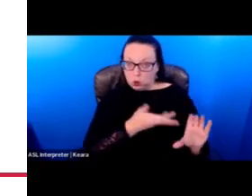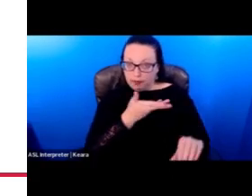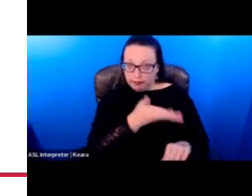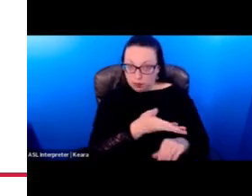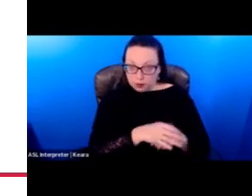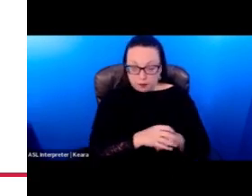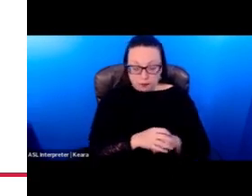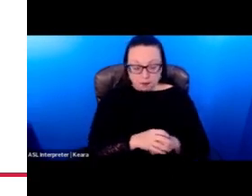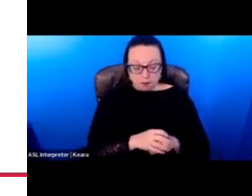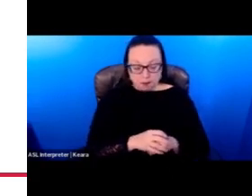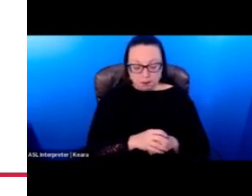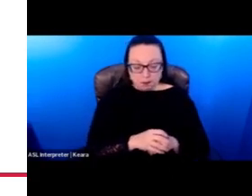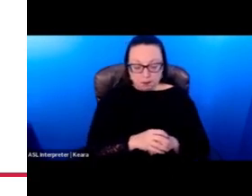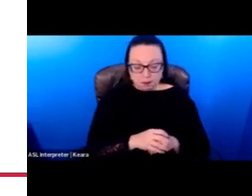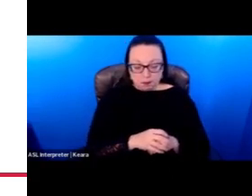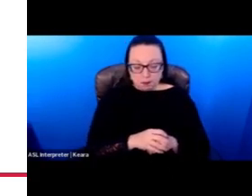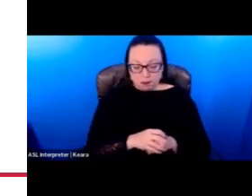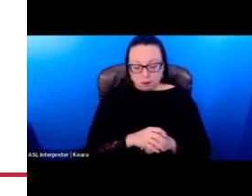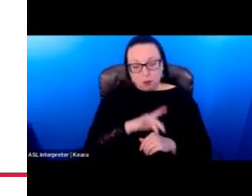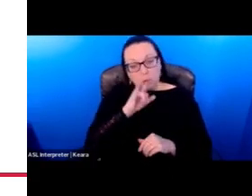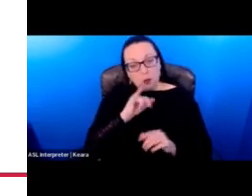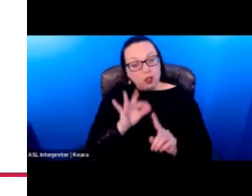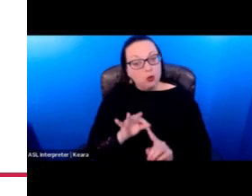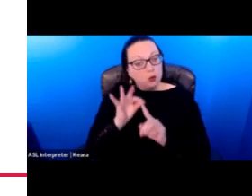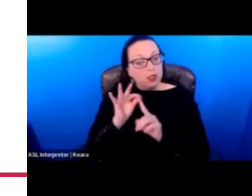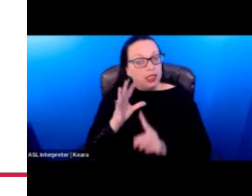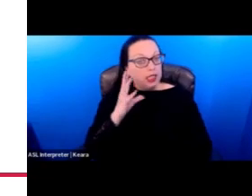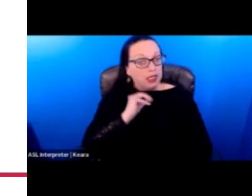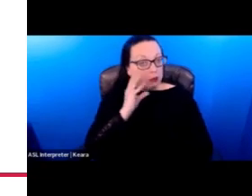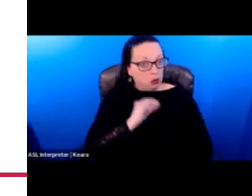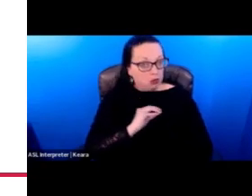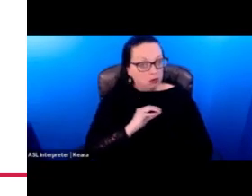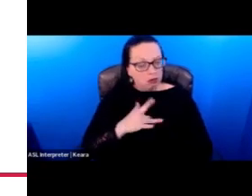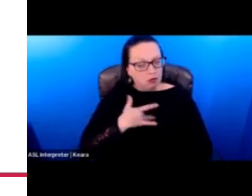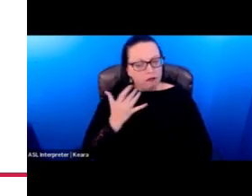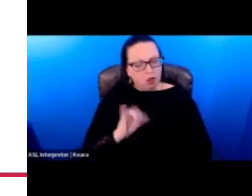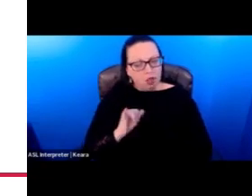a very unique experience that I think has really done a lot of good and benefited a lot of